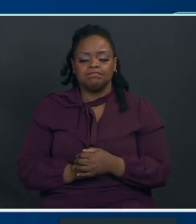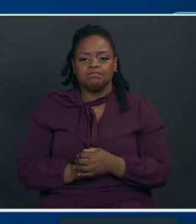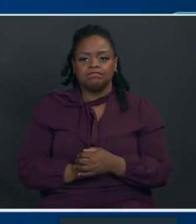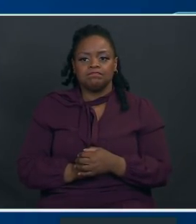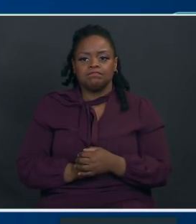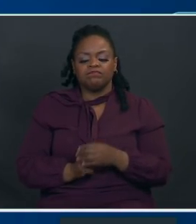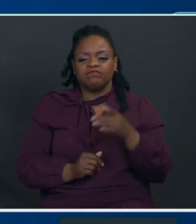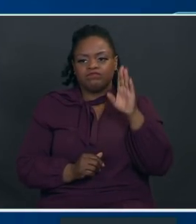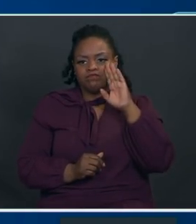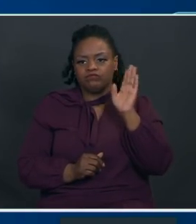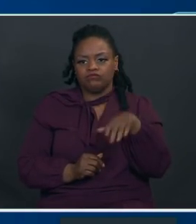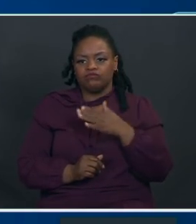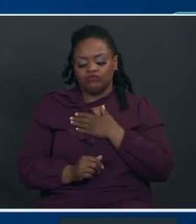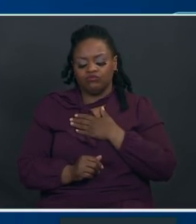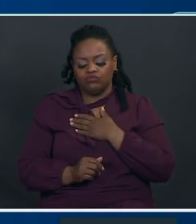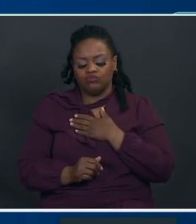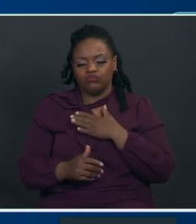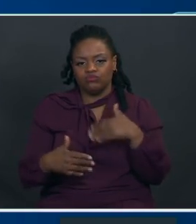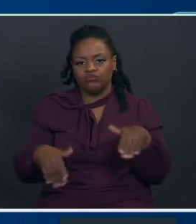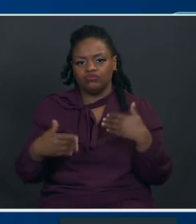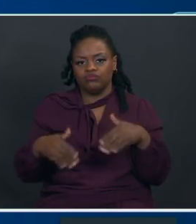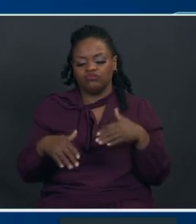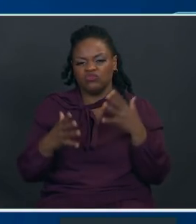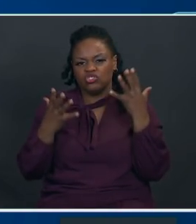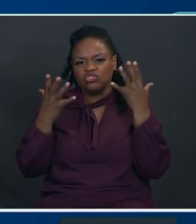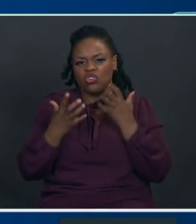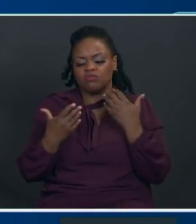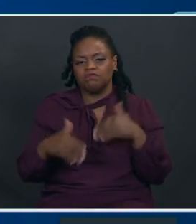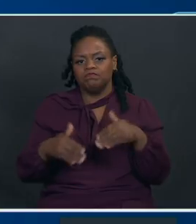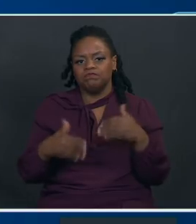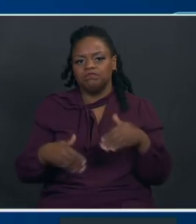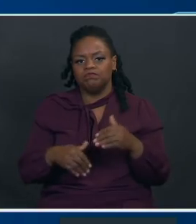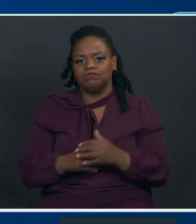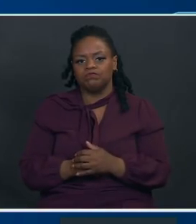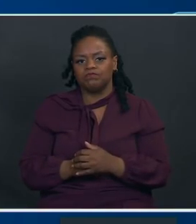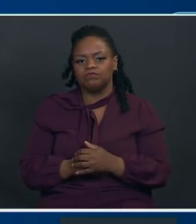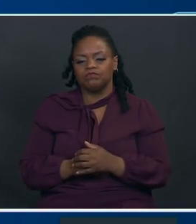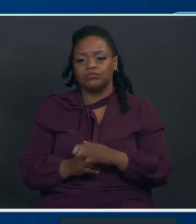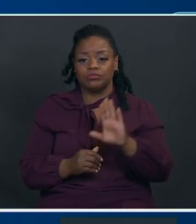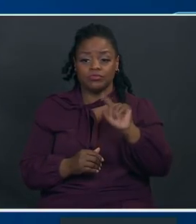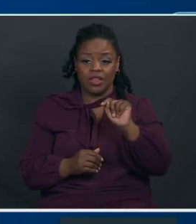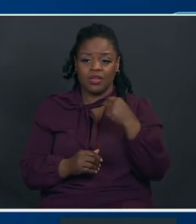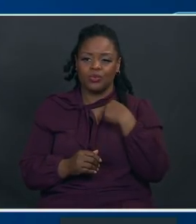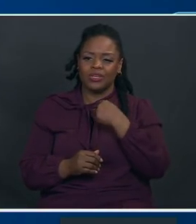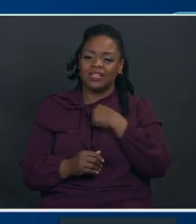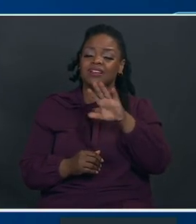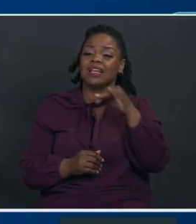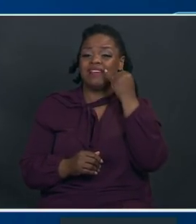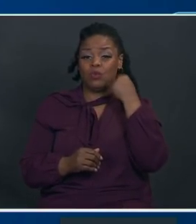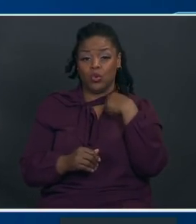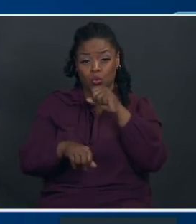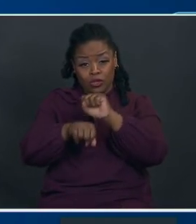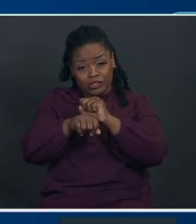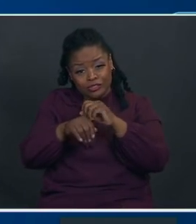but this is something we must say so we are all aware. But if we are united in action, we can turn things around.